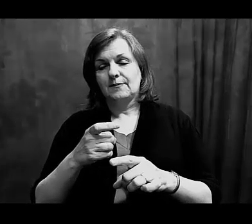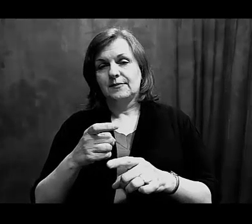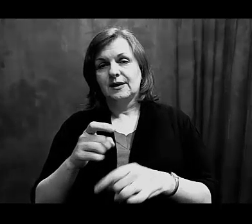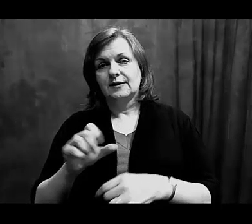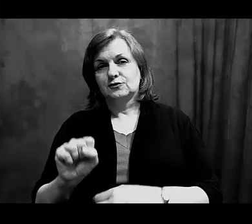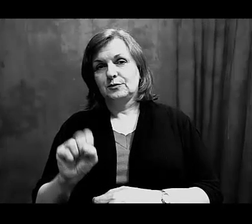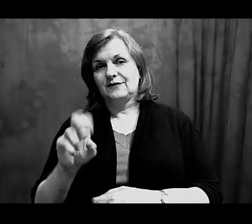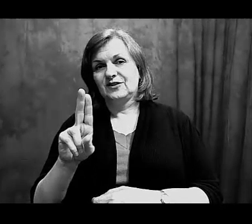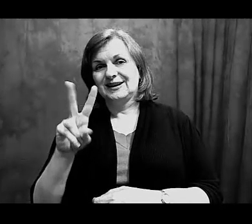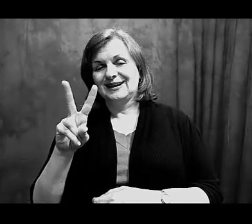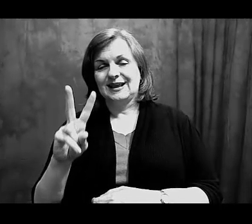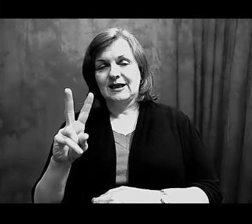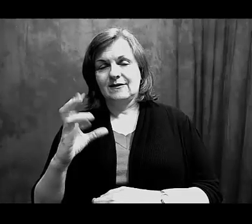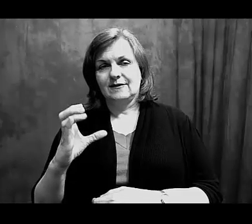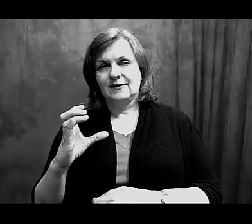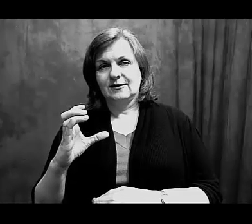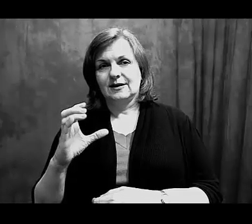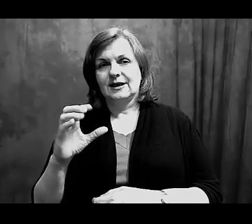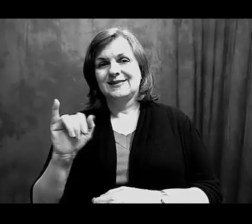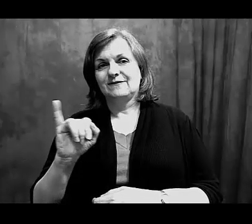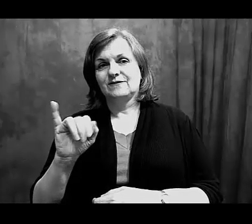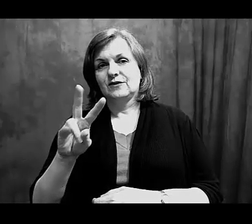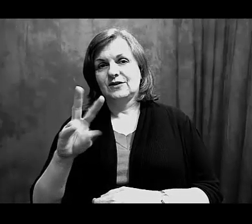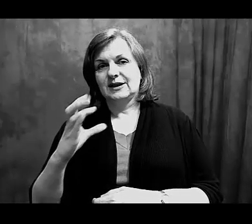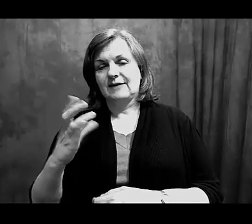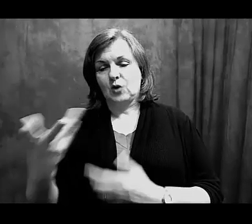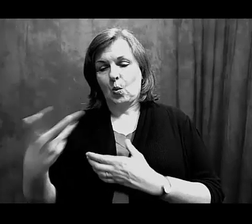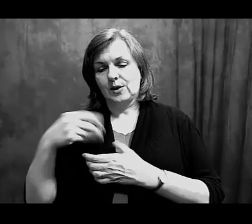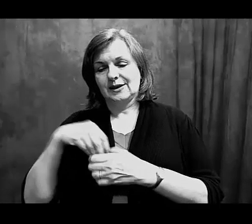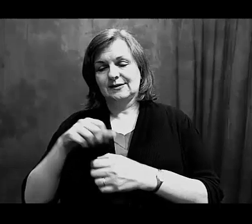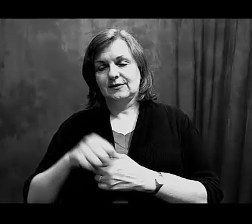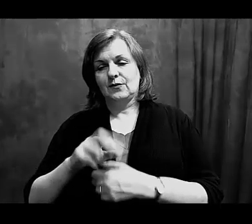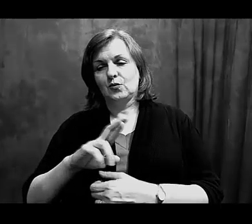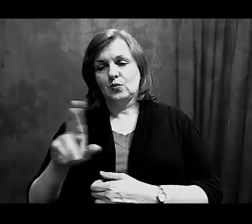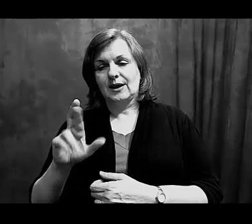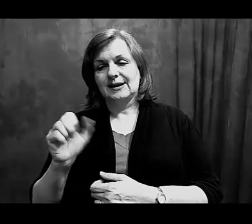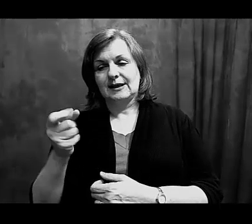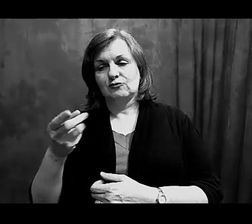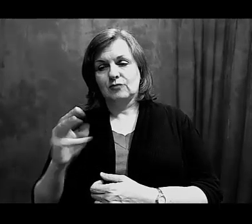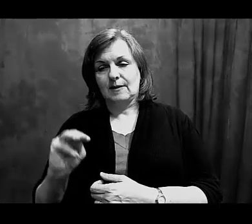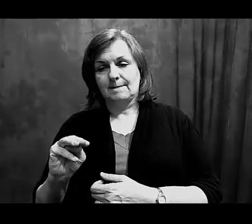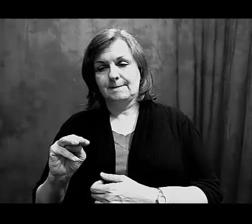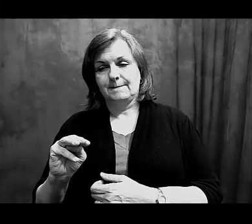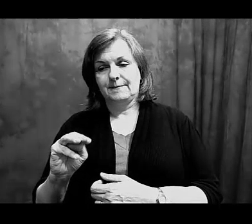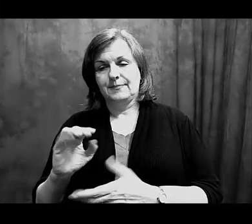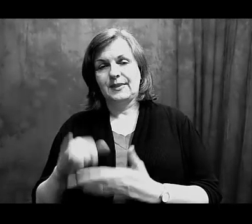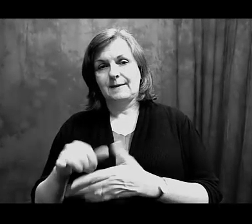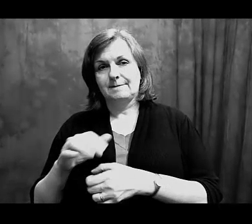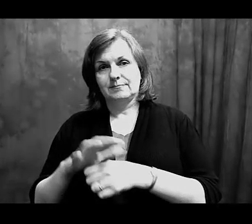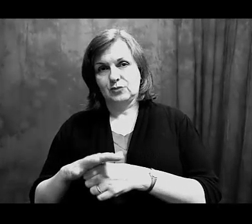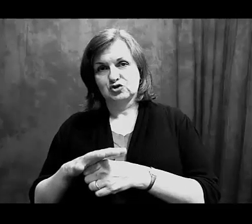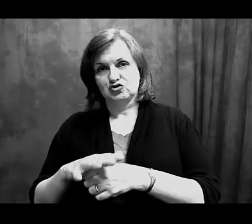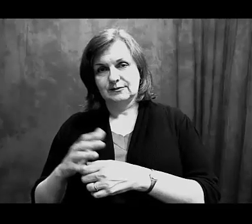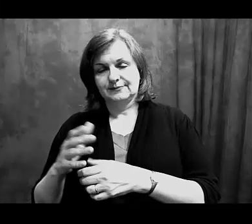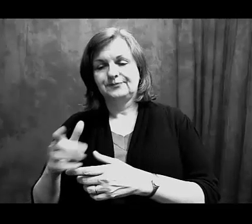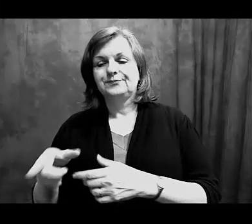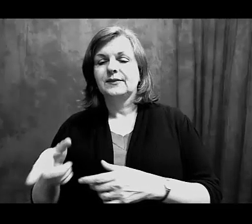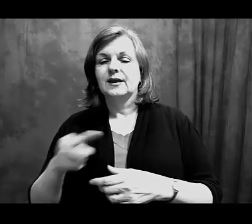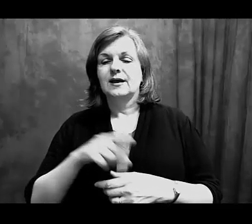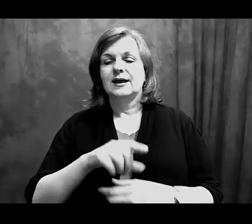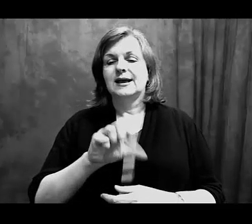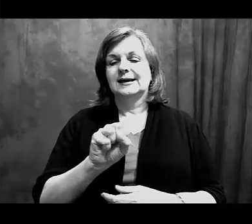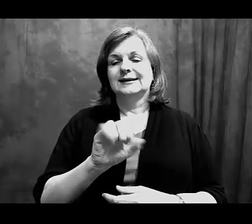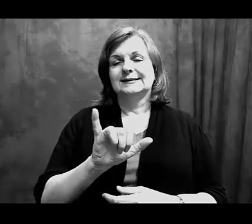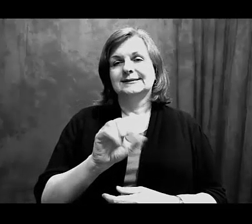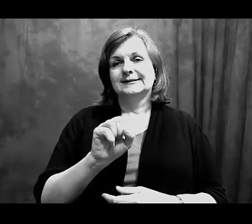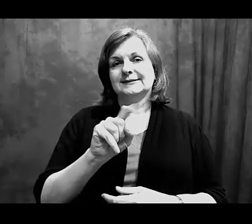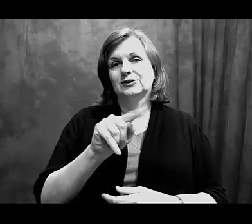atria ventricle it does us no good if your heart starts going haywire -- and we go atria atria atria ventricle atria atria atria ventricle - NO!